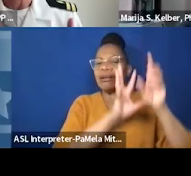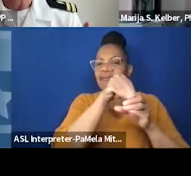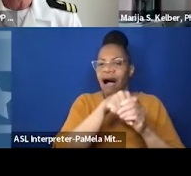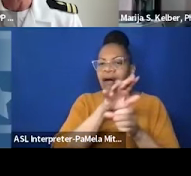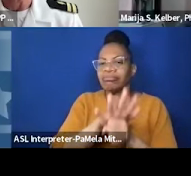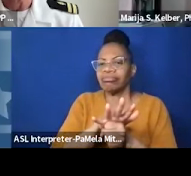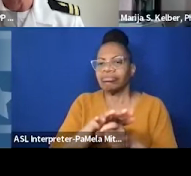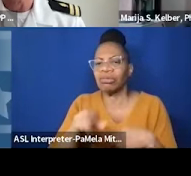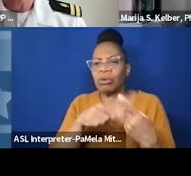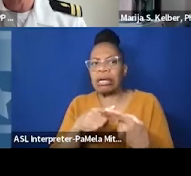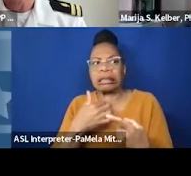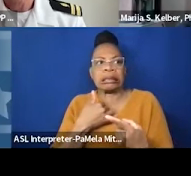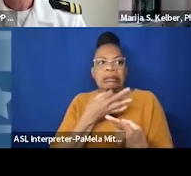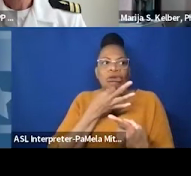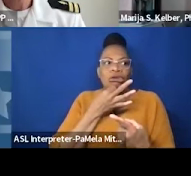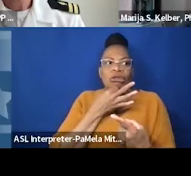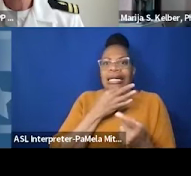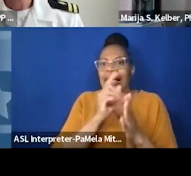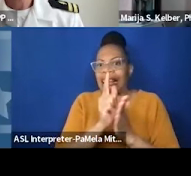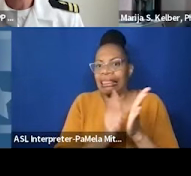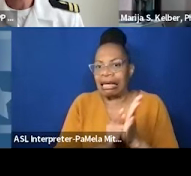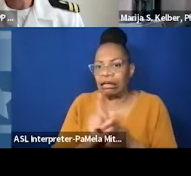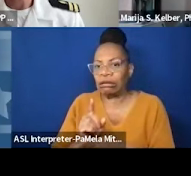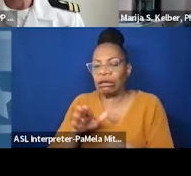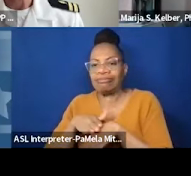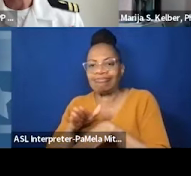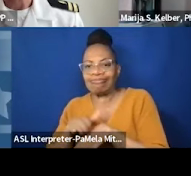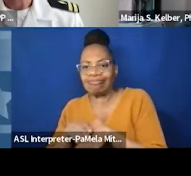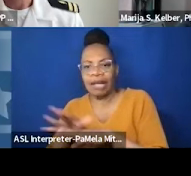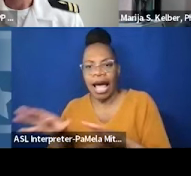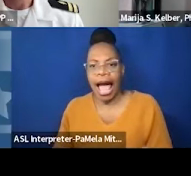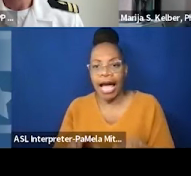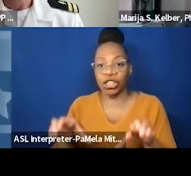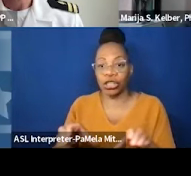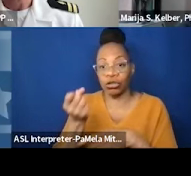potential legal or disciplinary action. So understanding what the manifestation